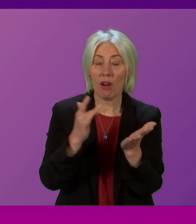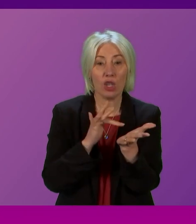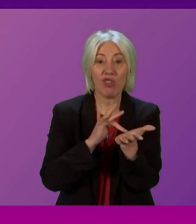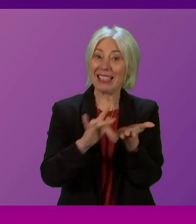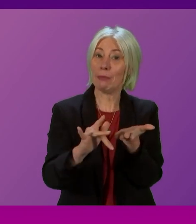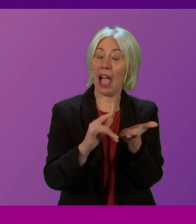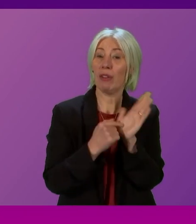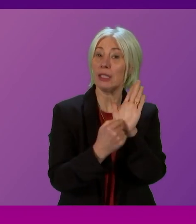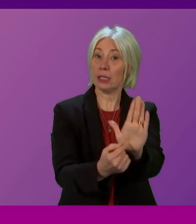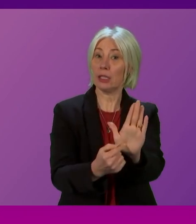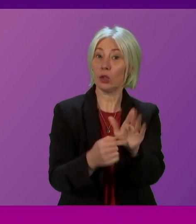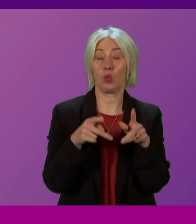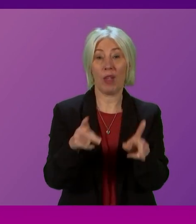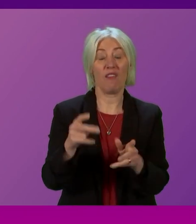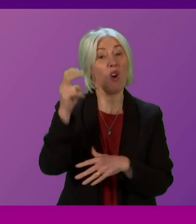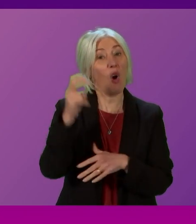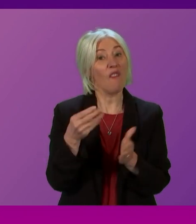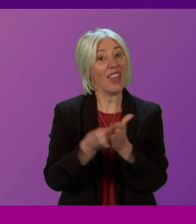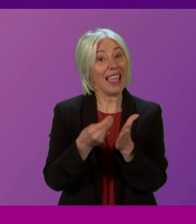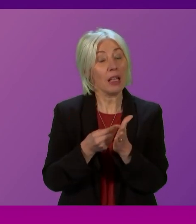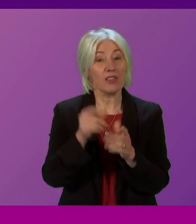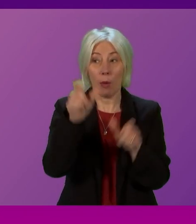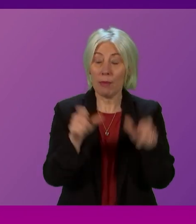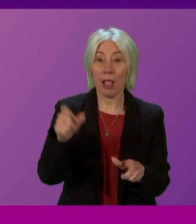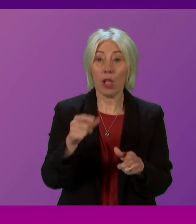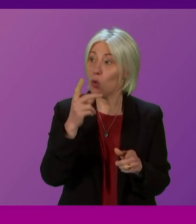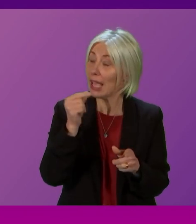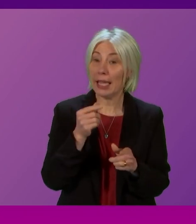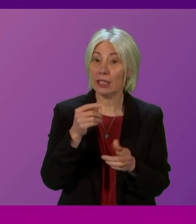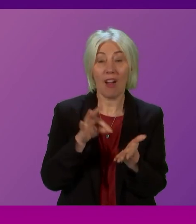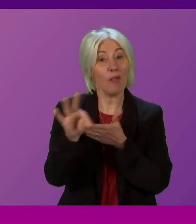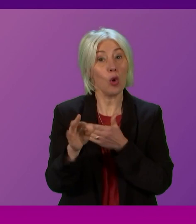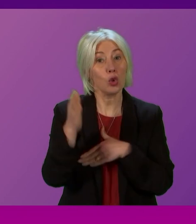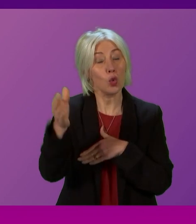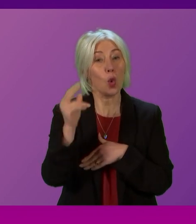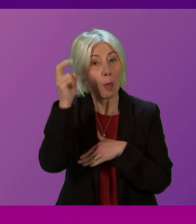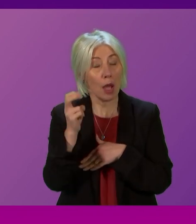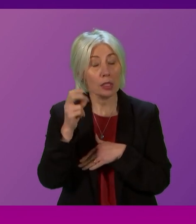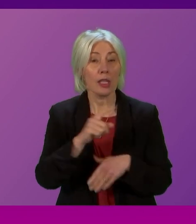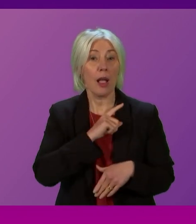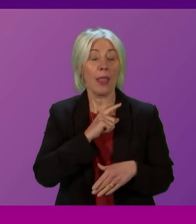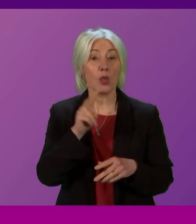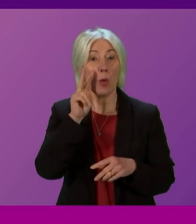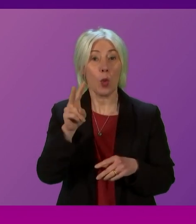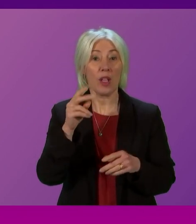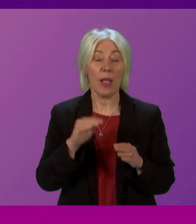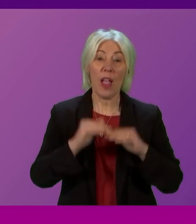of fares in order to maintain and increase affordability for people who need it, which is why we are progressing the fair fares review.